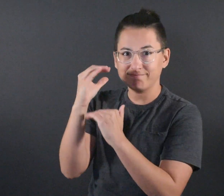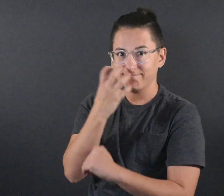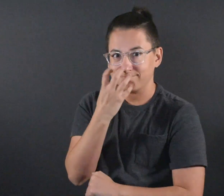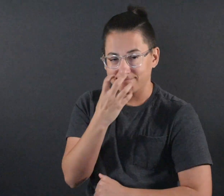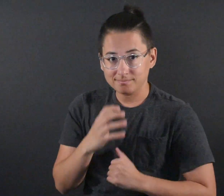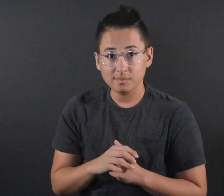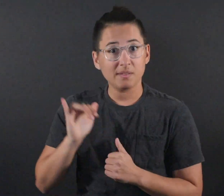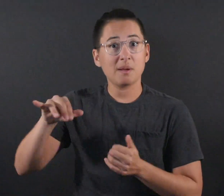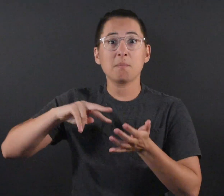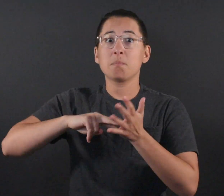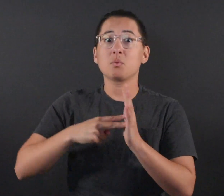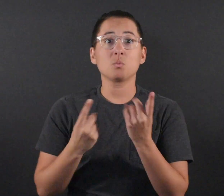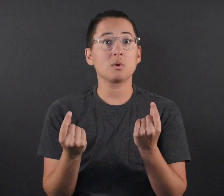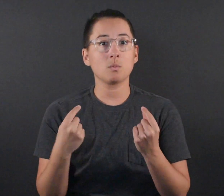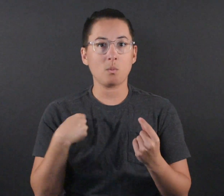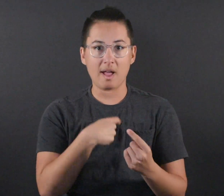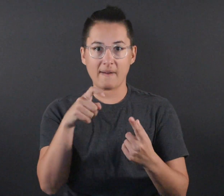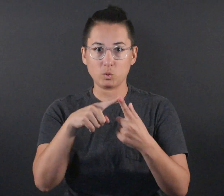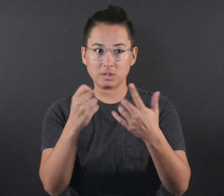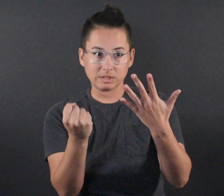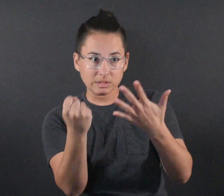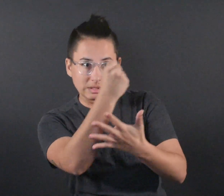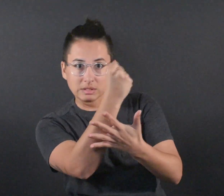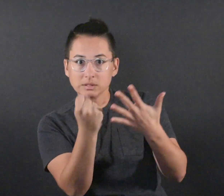The amount of vaccine being provided to our state is still limited.